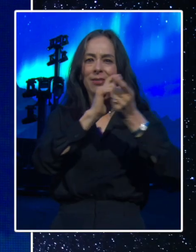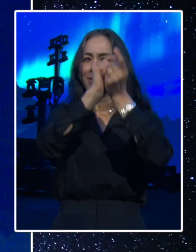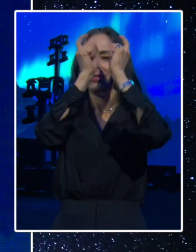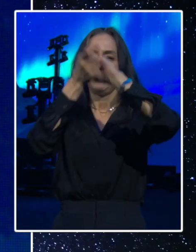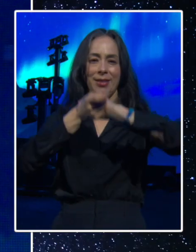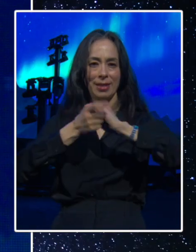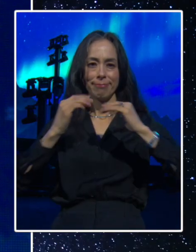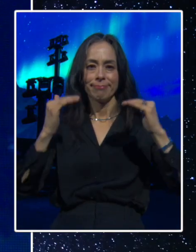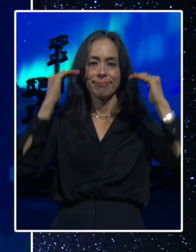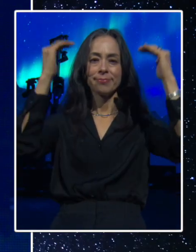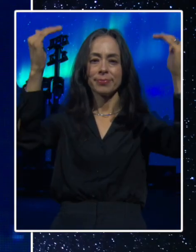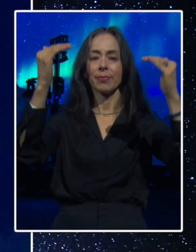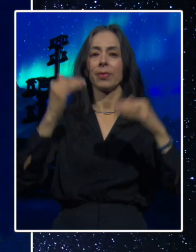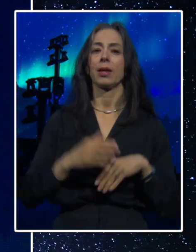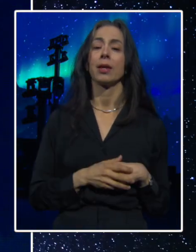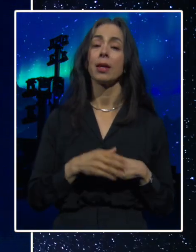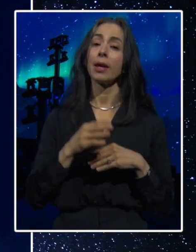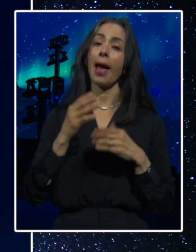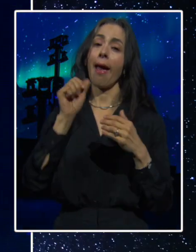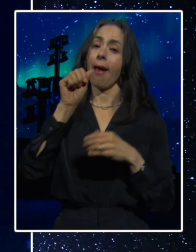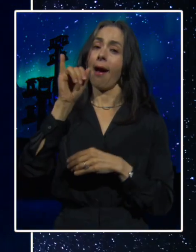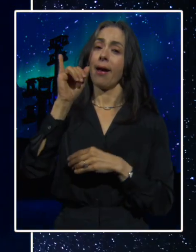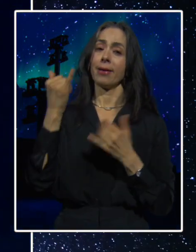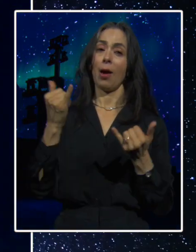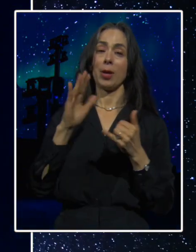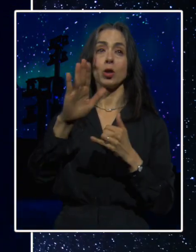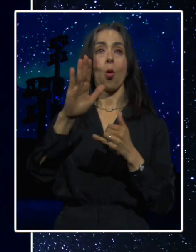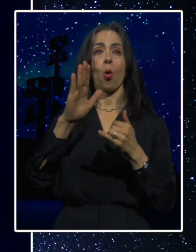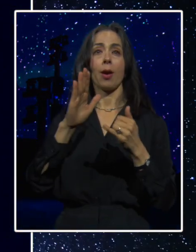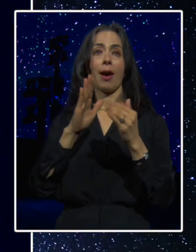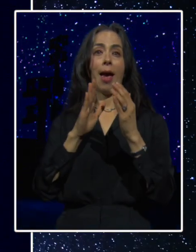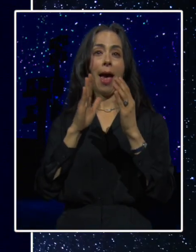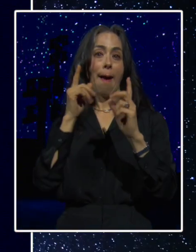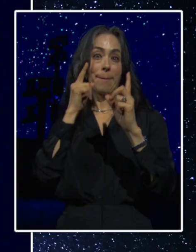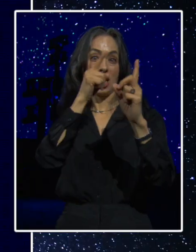AI is now making your ambitions a reality faster than ever before.